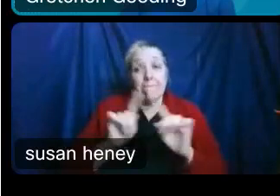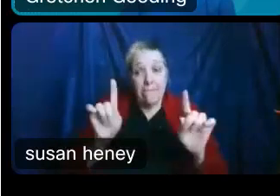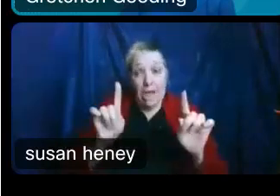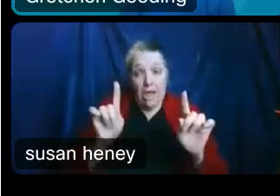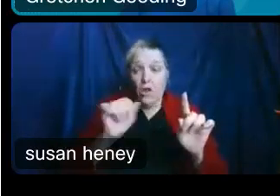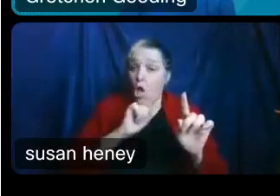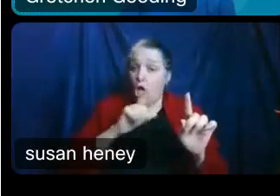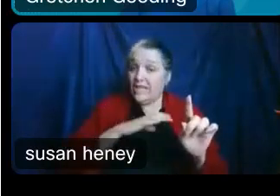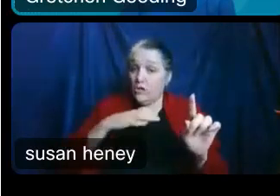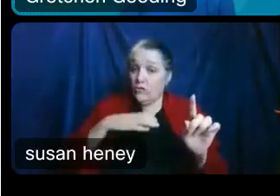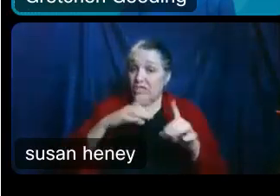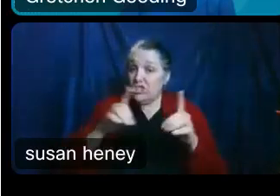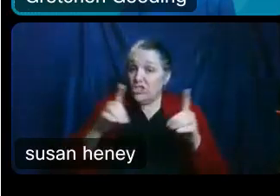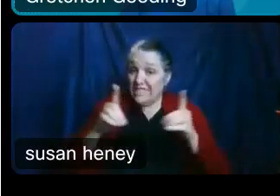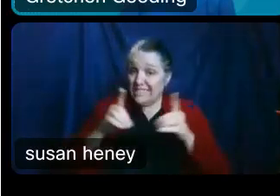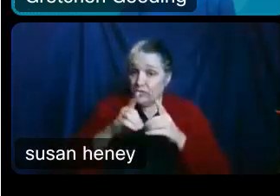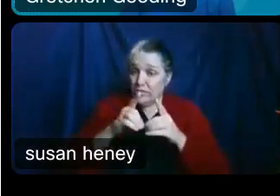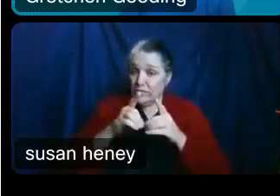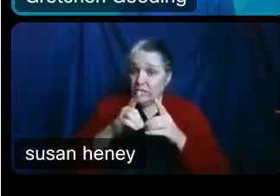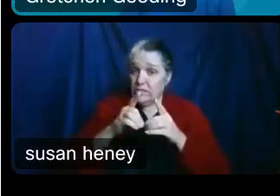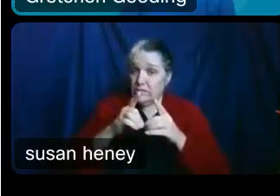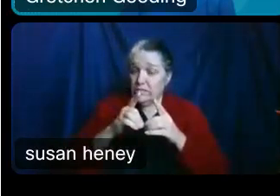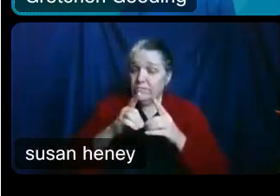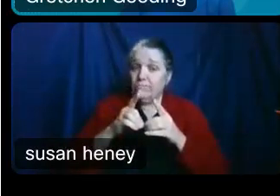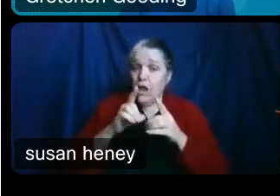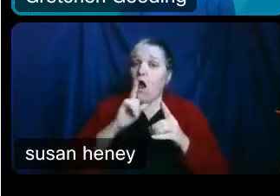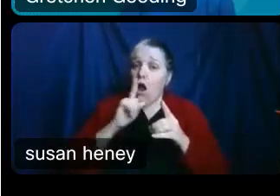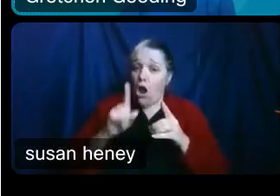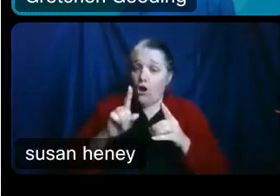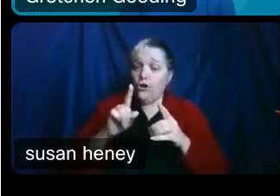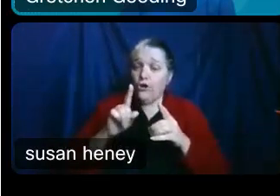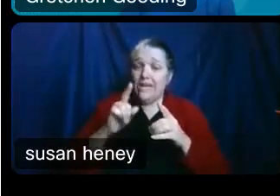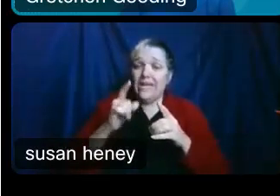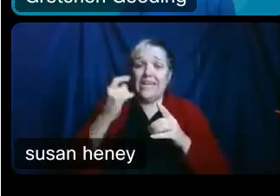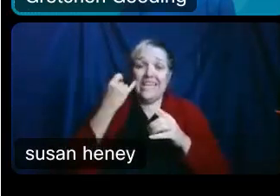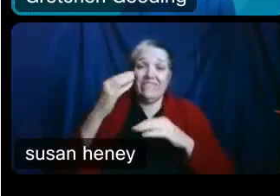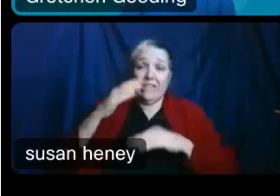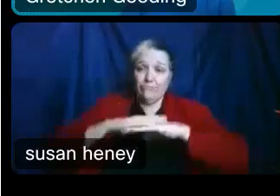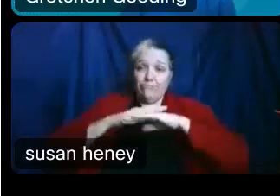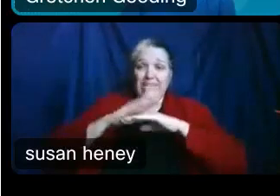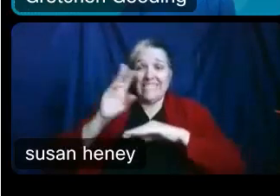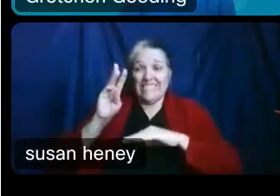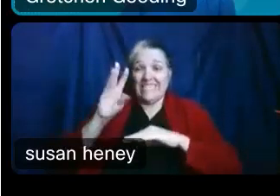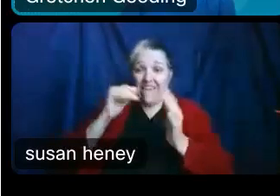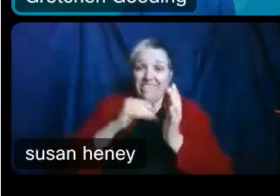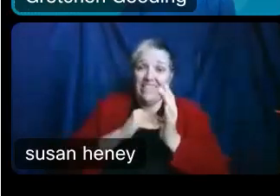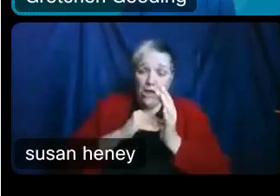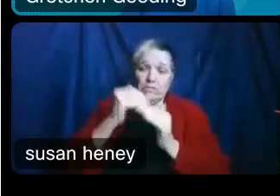districts meet the 65,000-population threshold and receive the ACS one-year estimates and